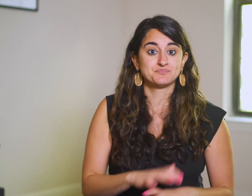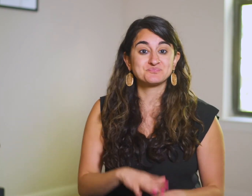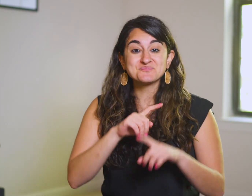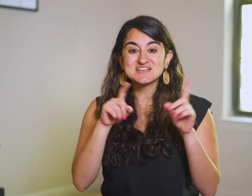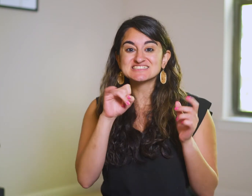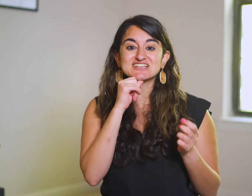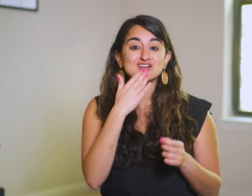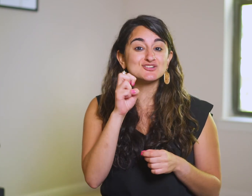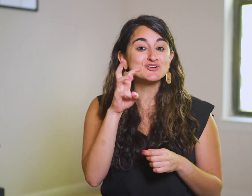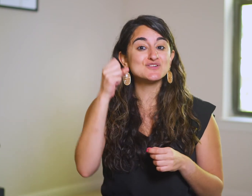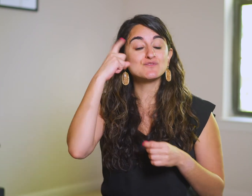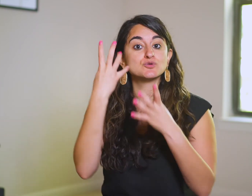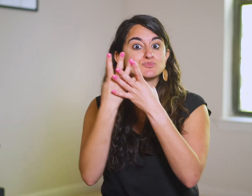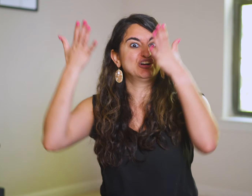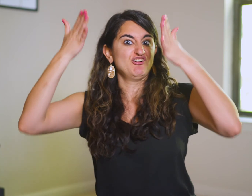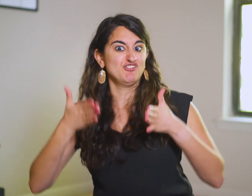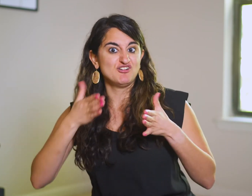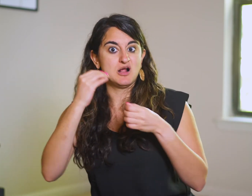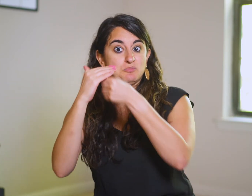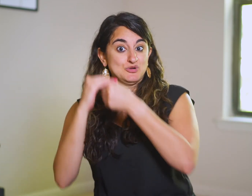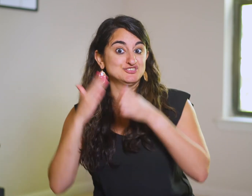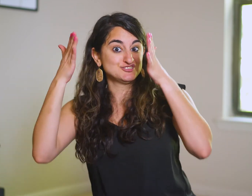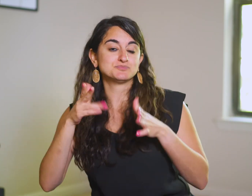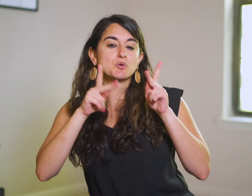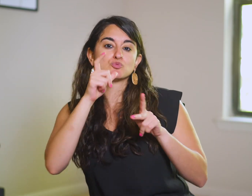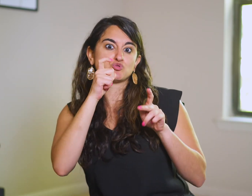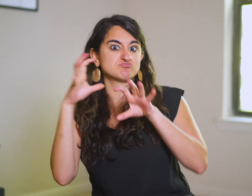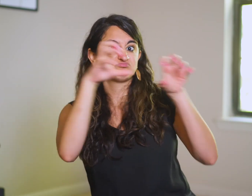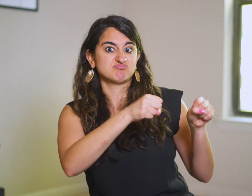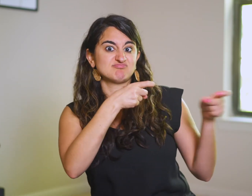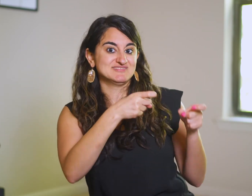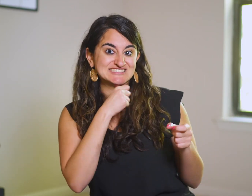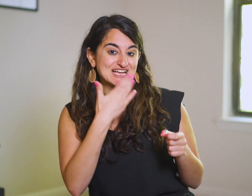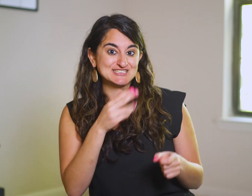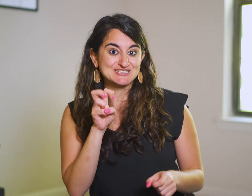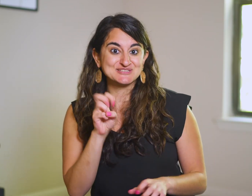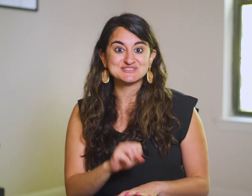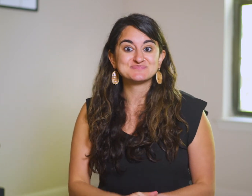but it’s not good news for jailers and oppressors.